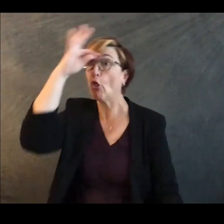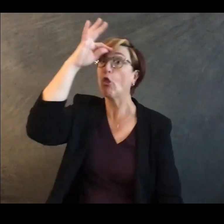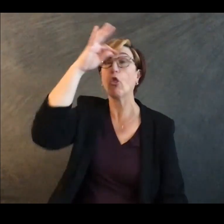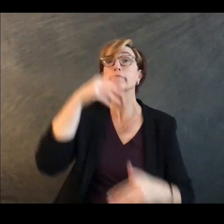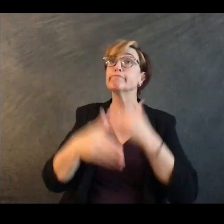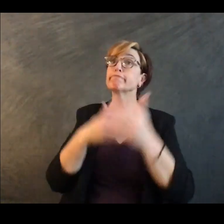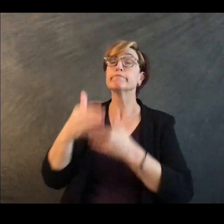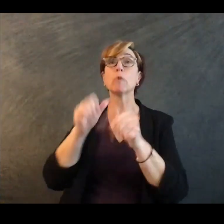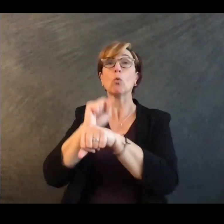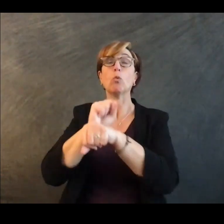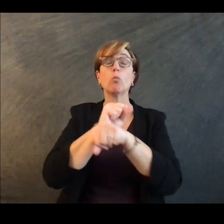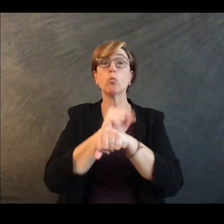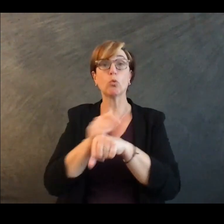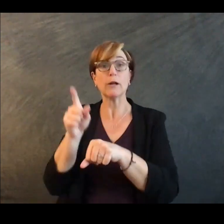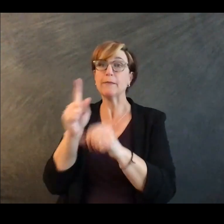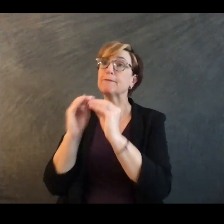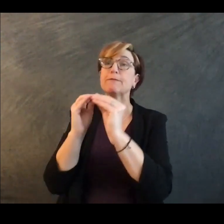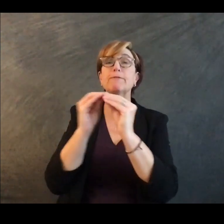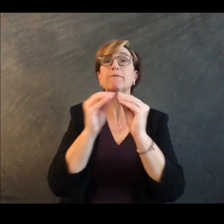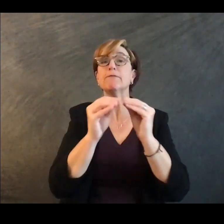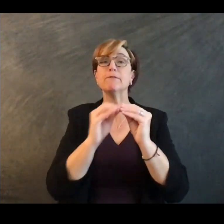done they're going to fix that wing so they can have more people in there it's